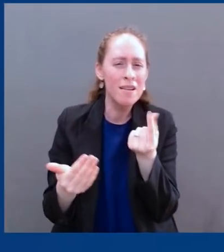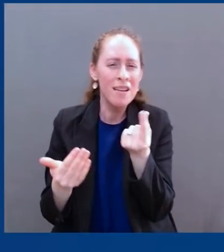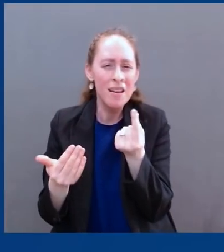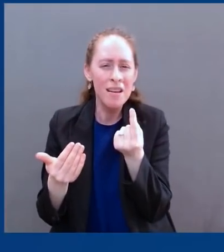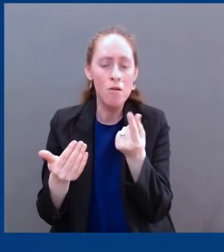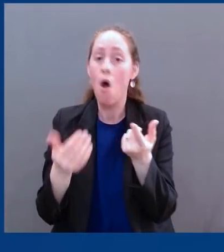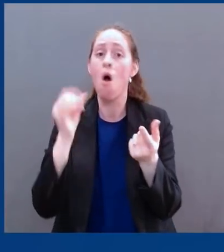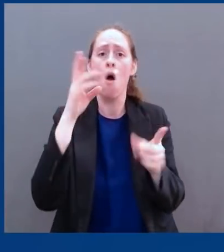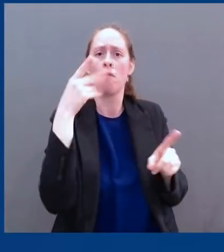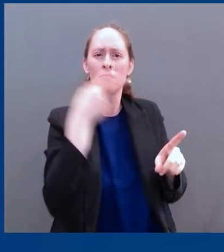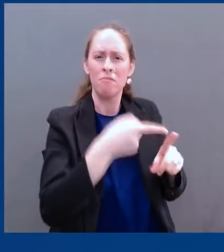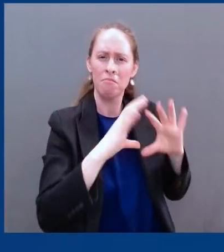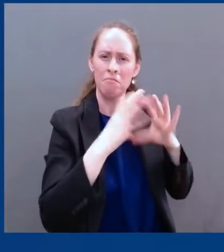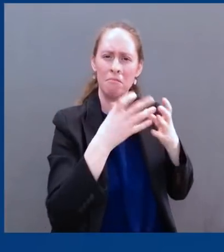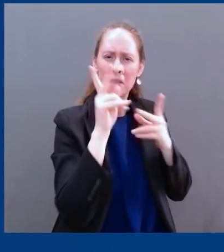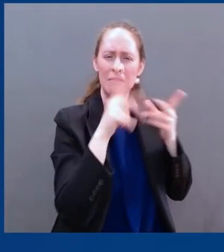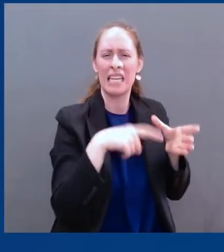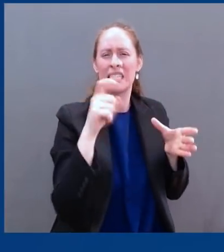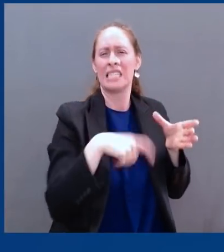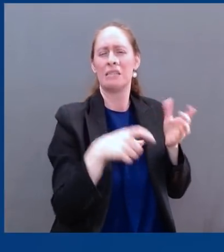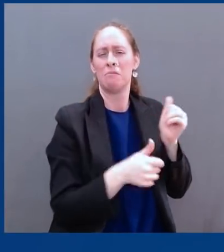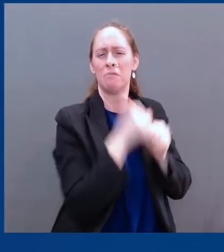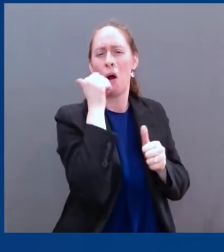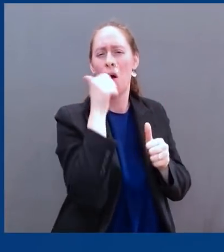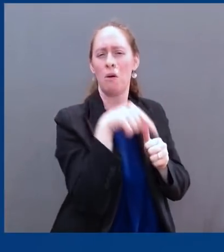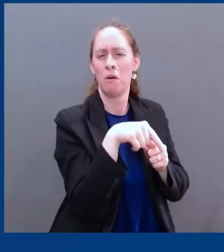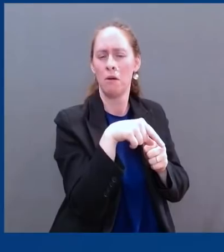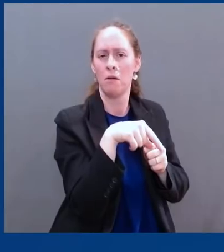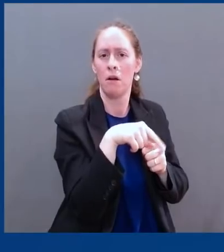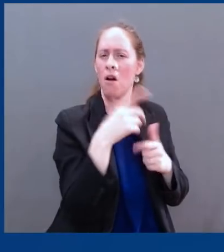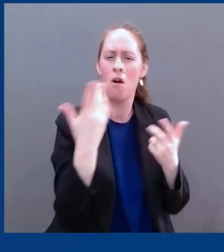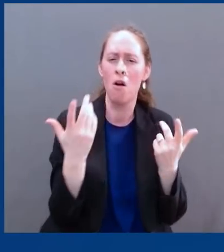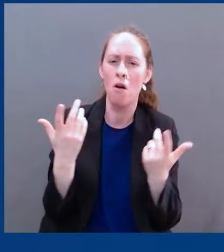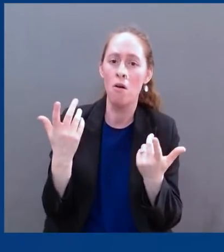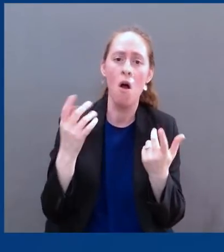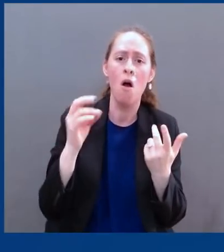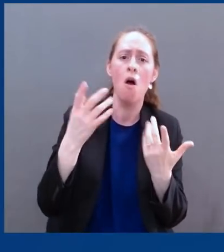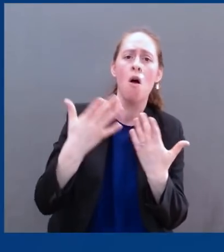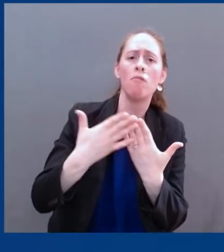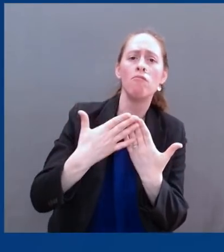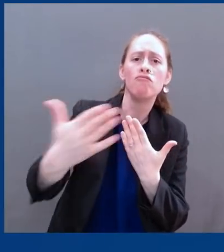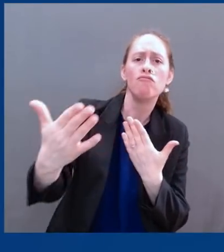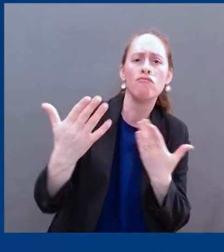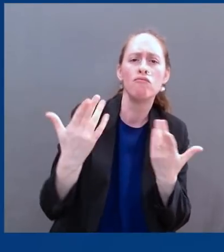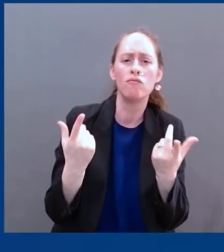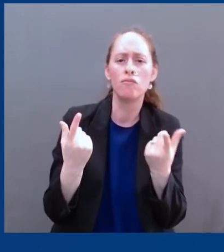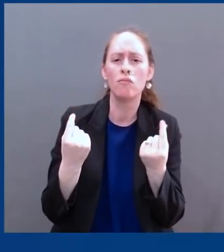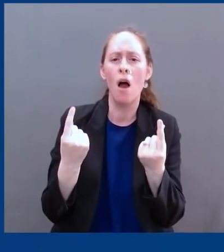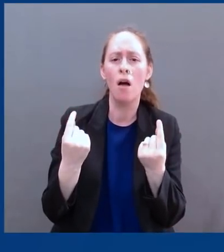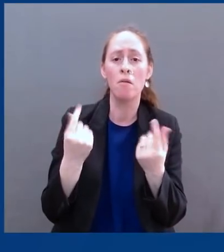And in the long range, we're talking, for example, towards the beginning of the fall, the end of the summer.